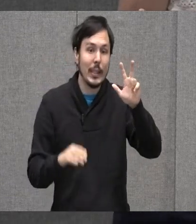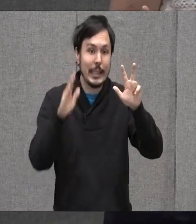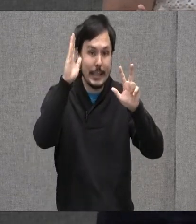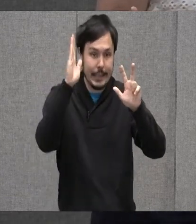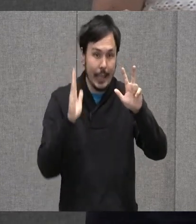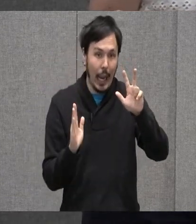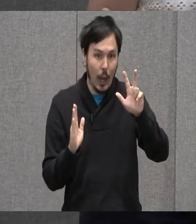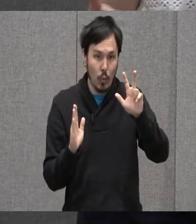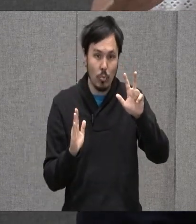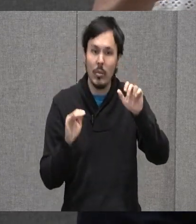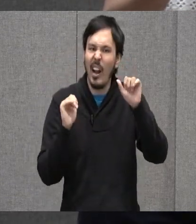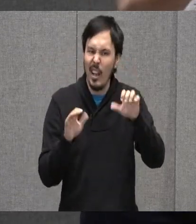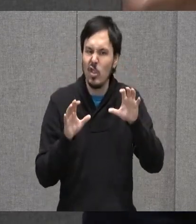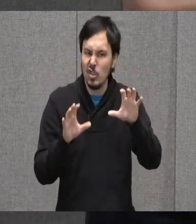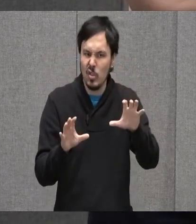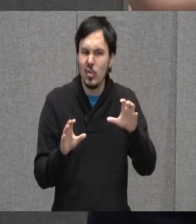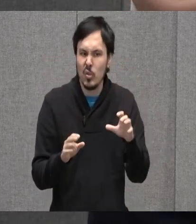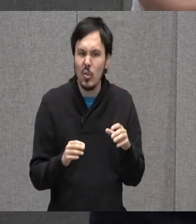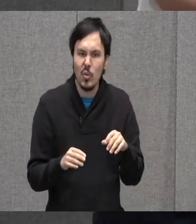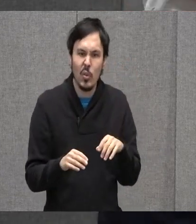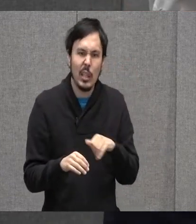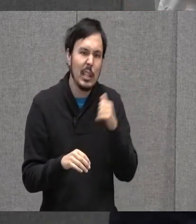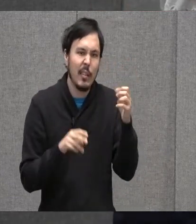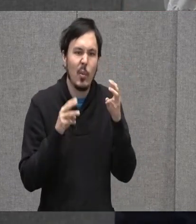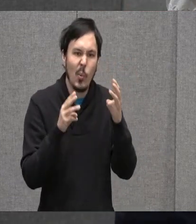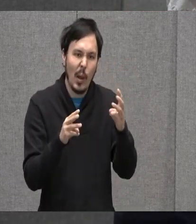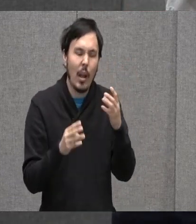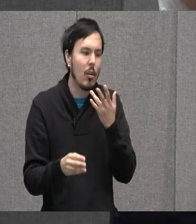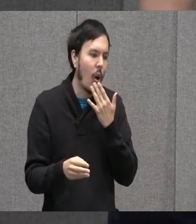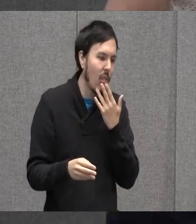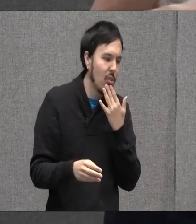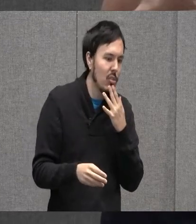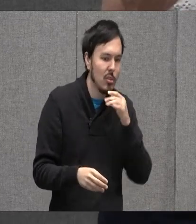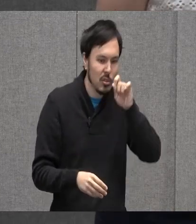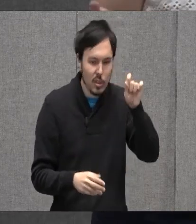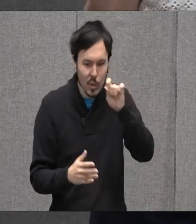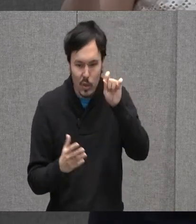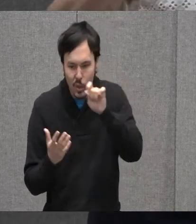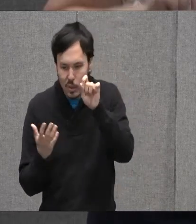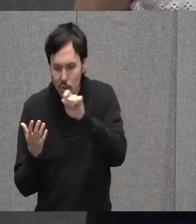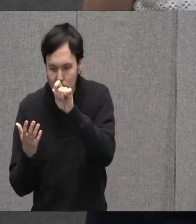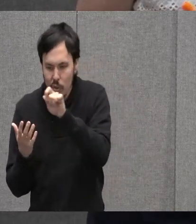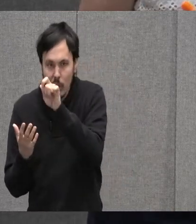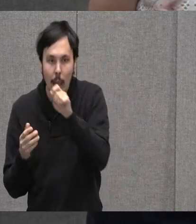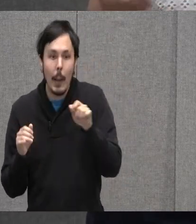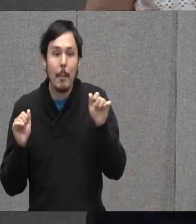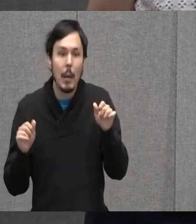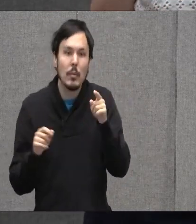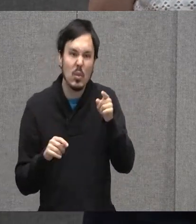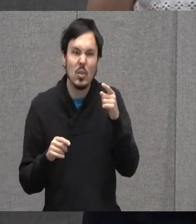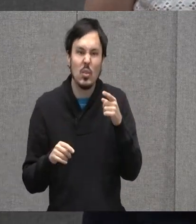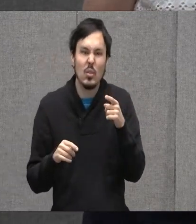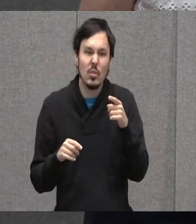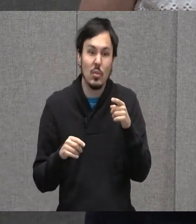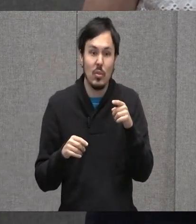I could do it one way where I could show and color in the pots. Some of you might have said, I've already figured it out,